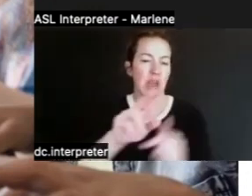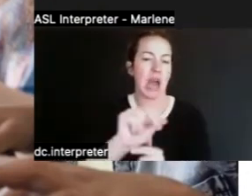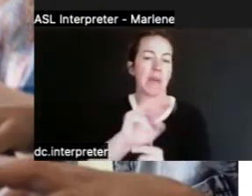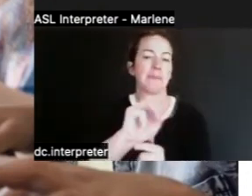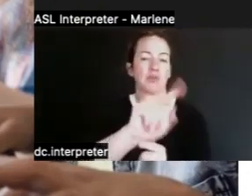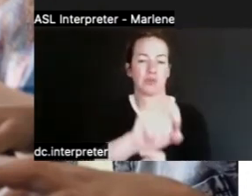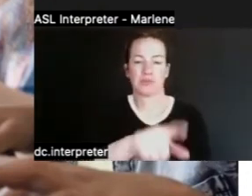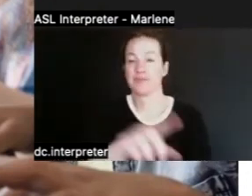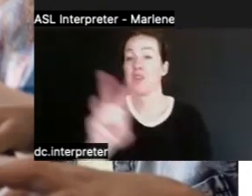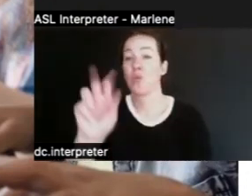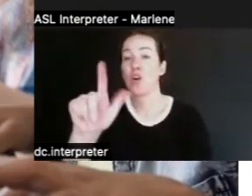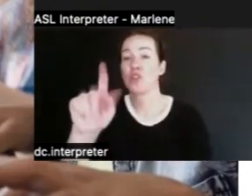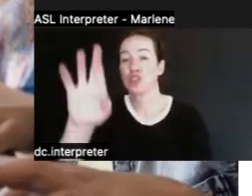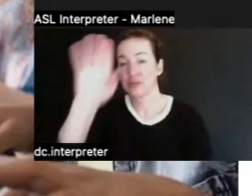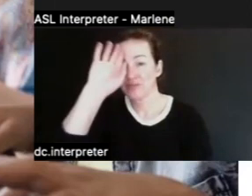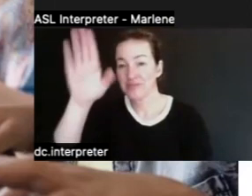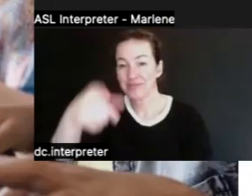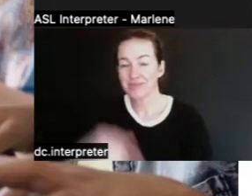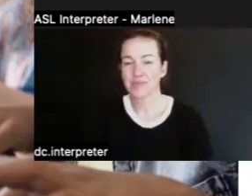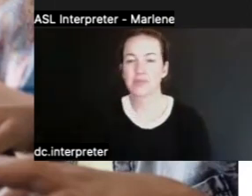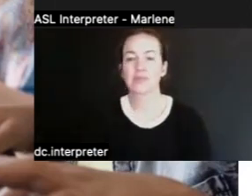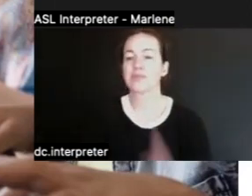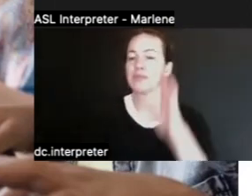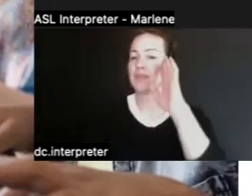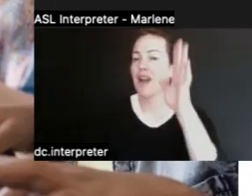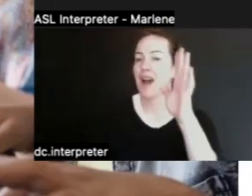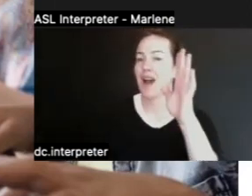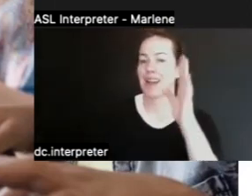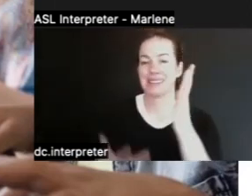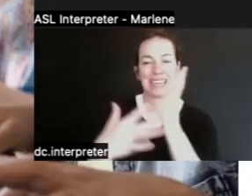Hi, Walter. All right. Boy, this technology is challenging, isn't it?